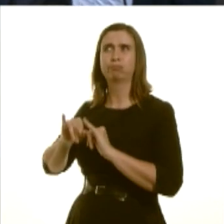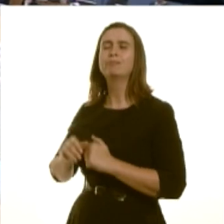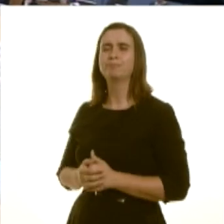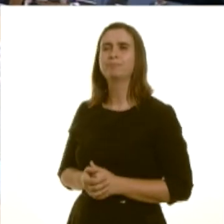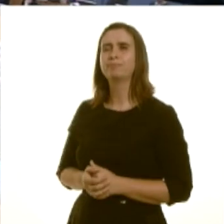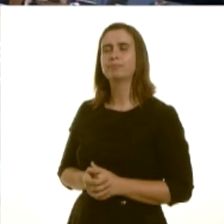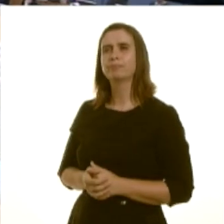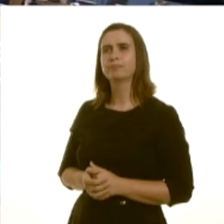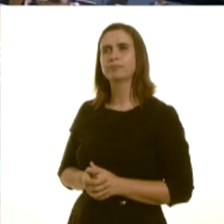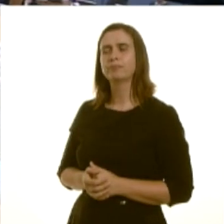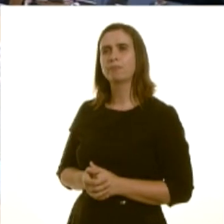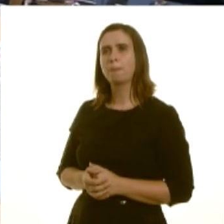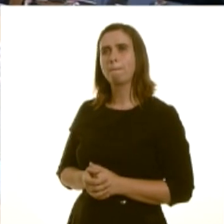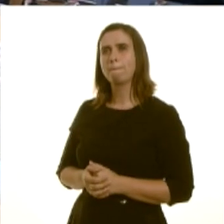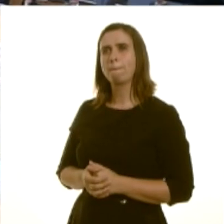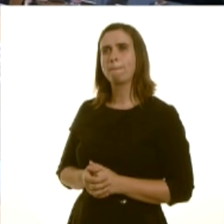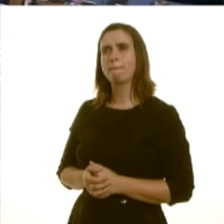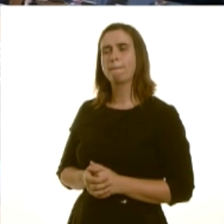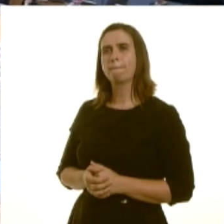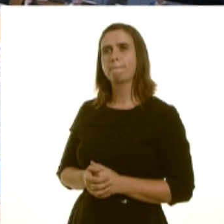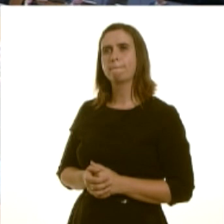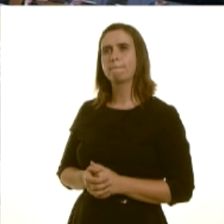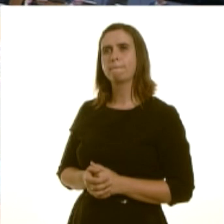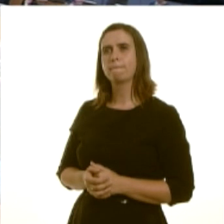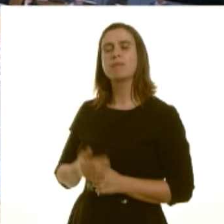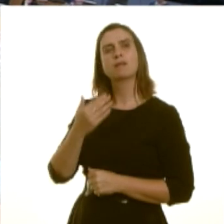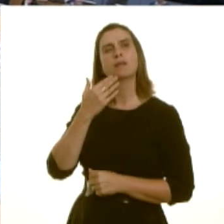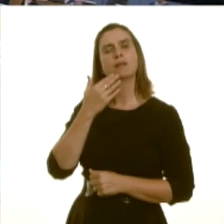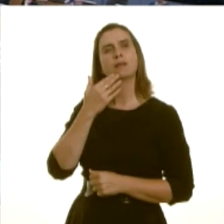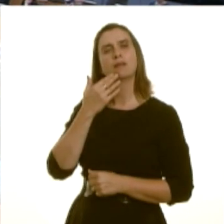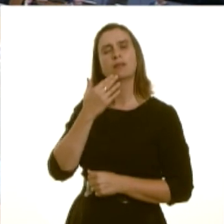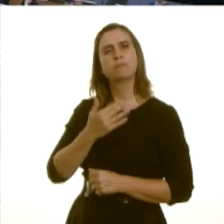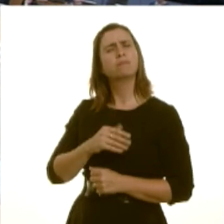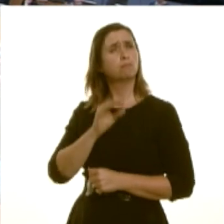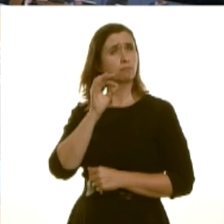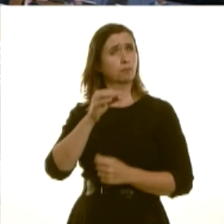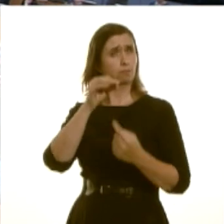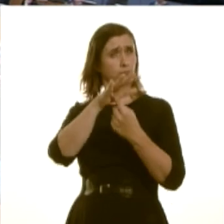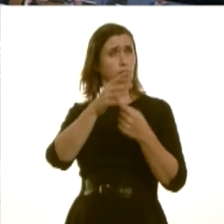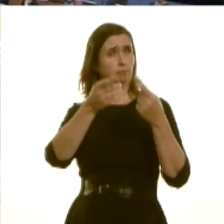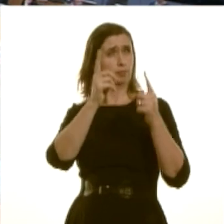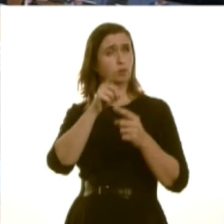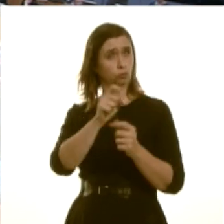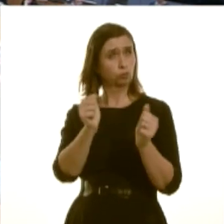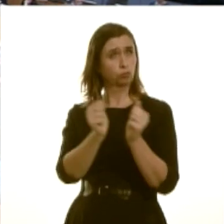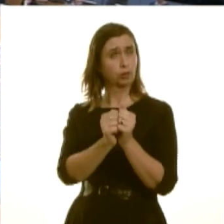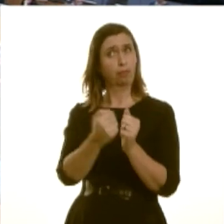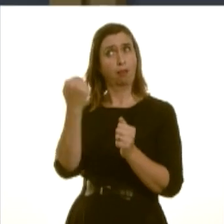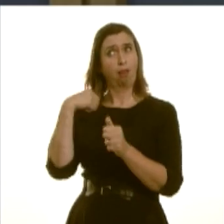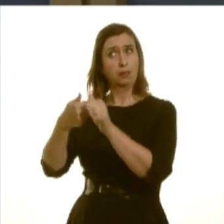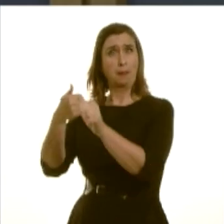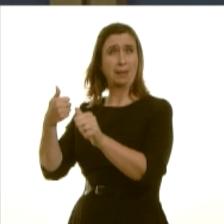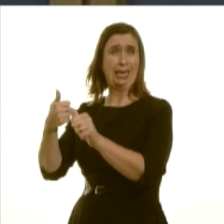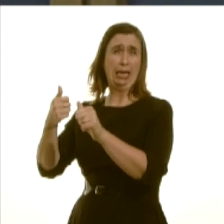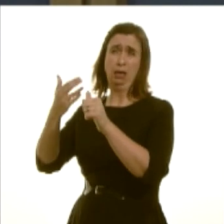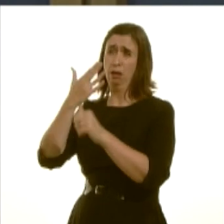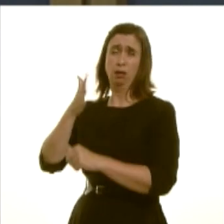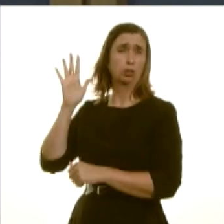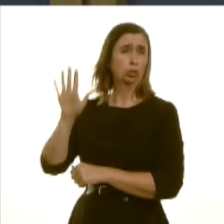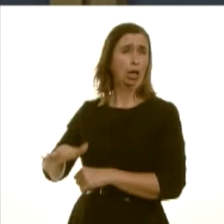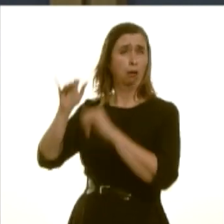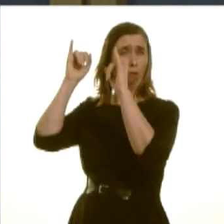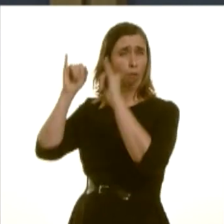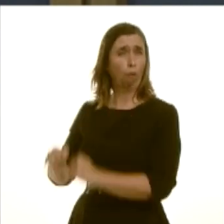Rhun ap Iorwerth: A yw’r Prif Weinidog yn cytuno bod y ‘franchise’ diwethaf wedi